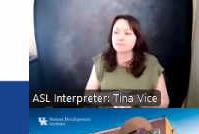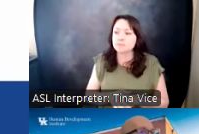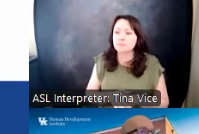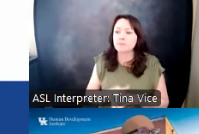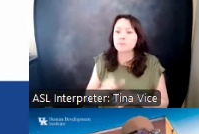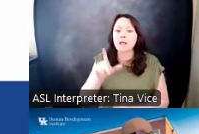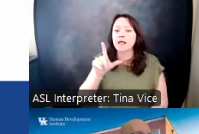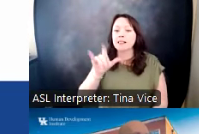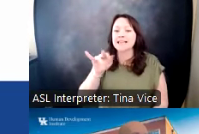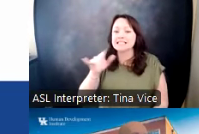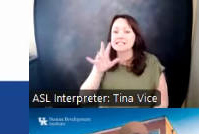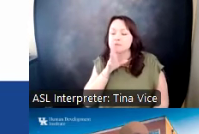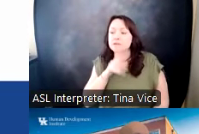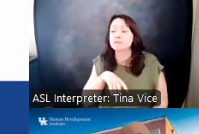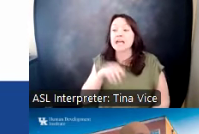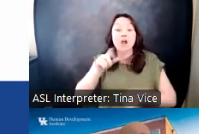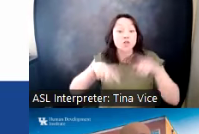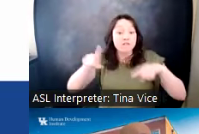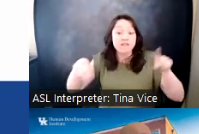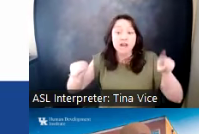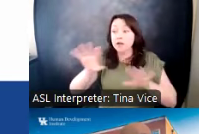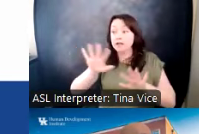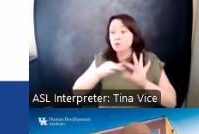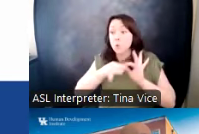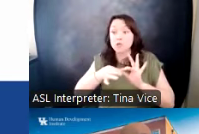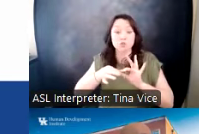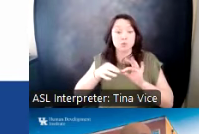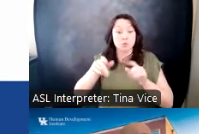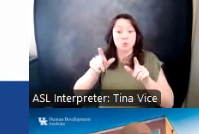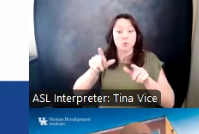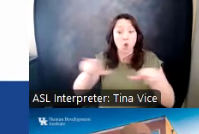also varies from location. So, the map of Kentucky, you can see on the screen